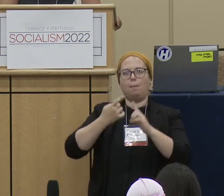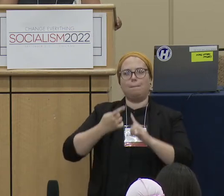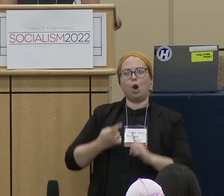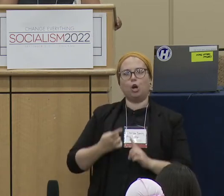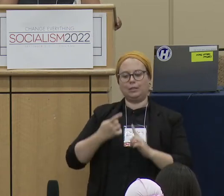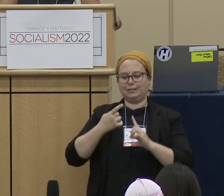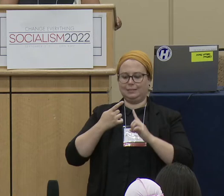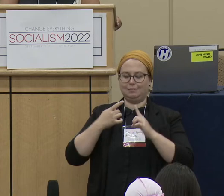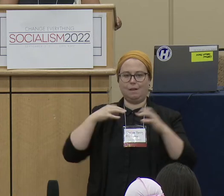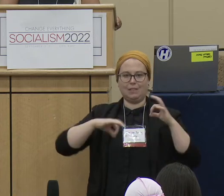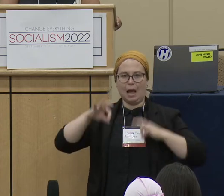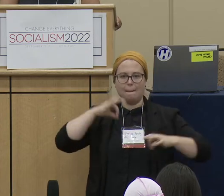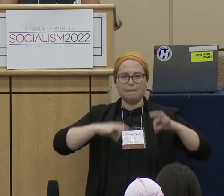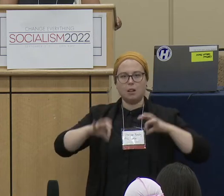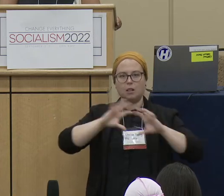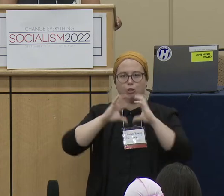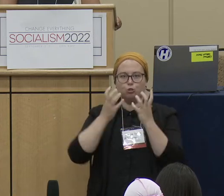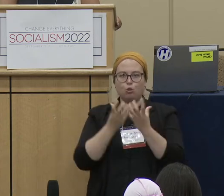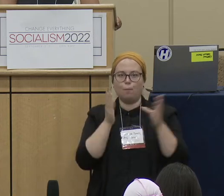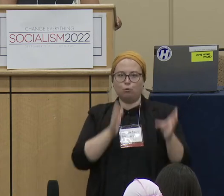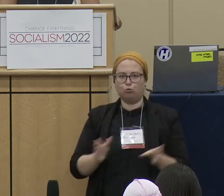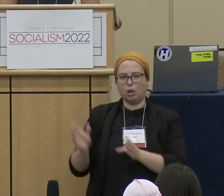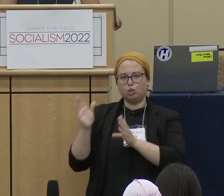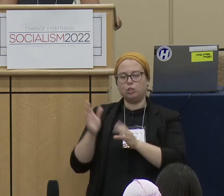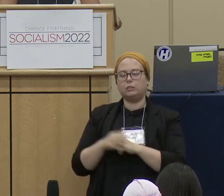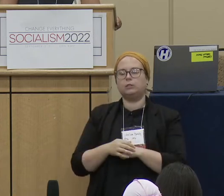strategies. But here is where the reality